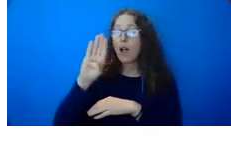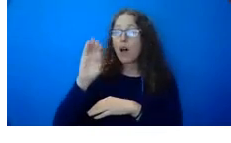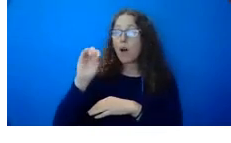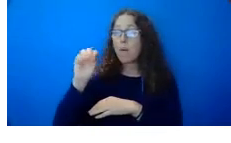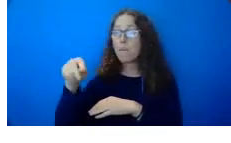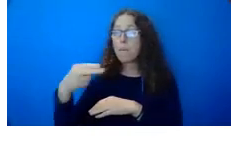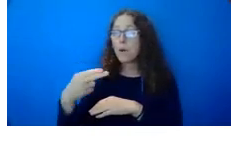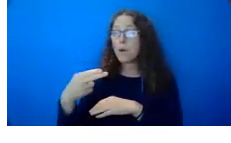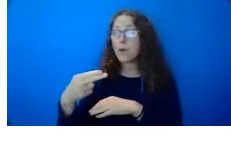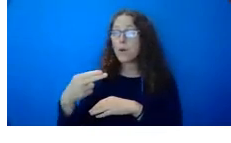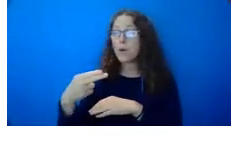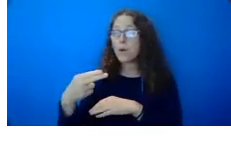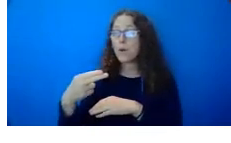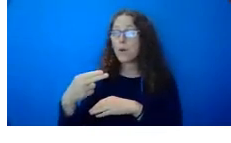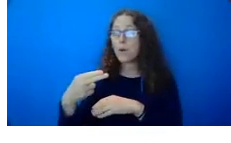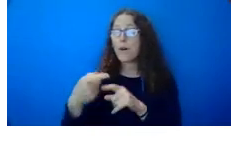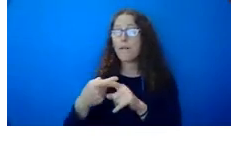» FINALLY ON THE LIST IS WILL BOOTH